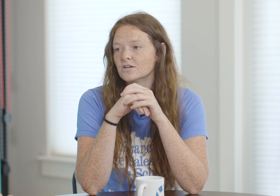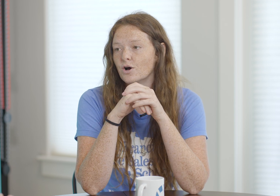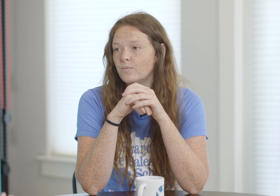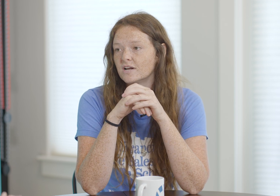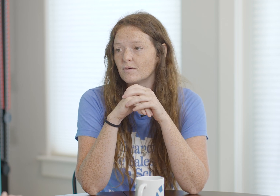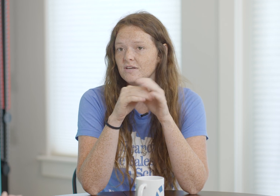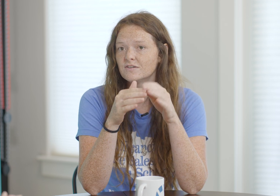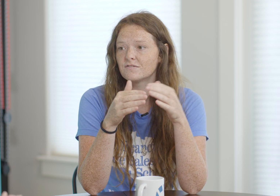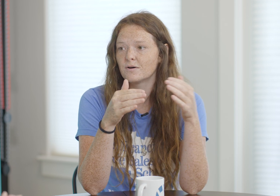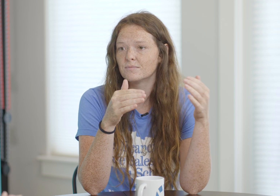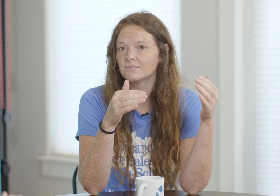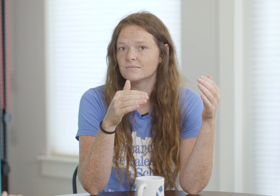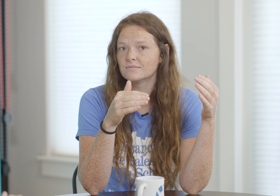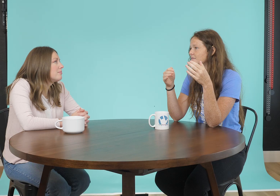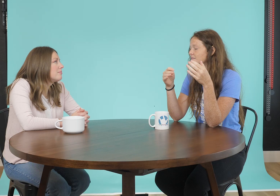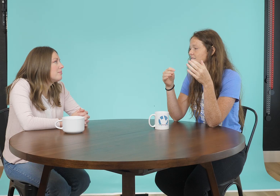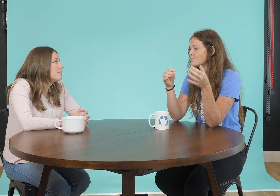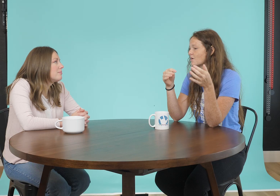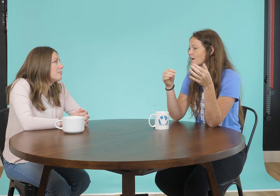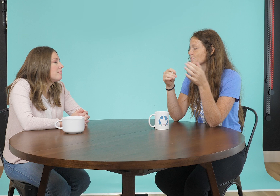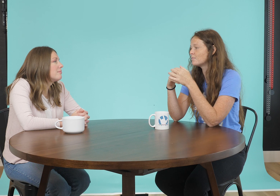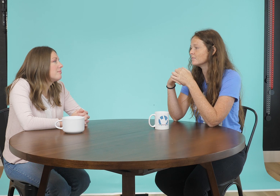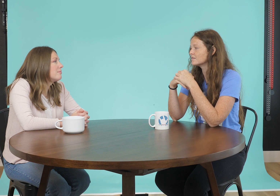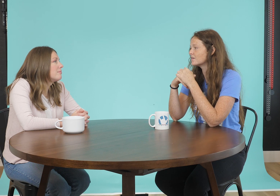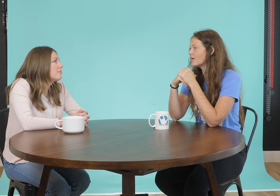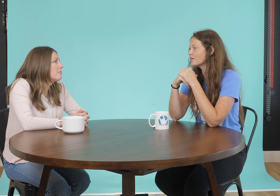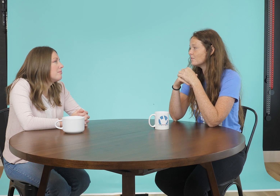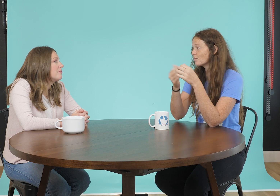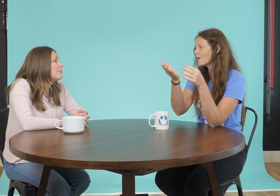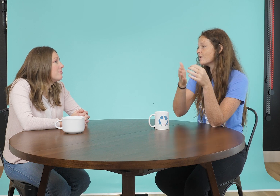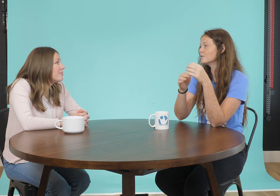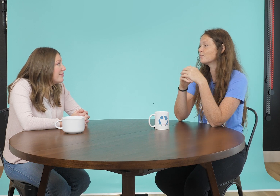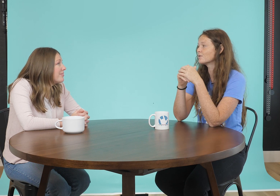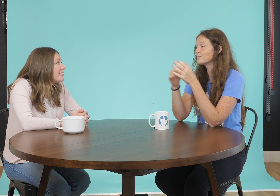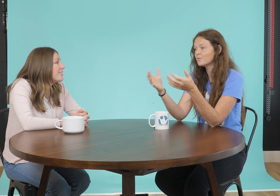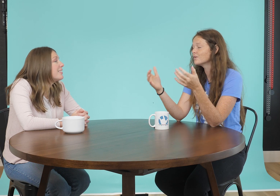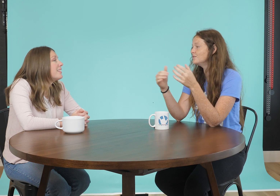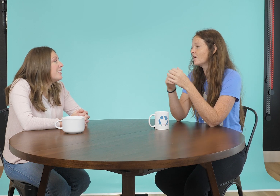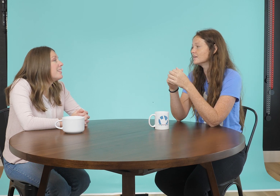to open it up, even from the Democratic Republic of Congo. We're right on the border, but we're in Uganda.